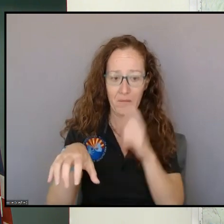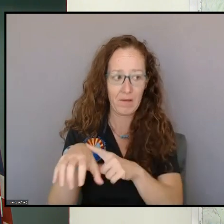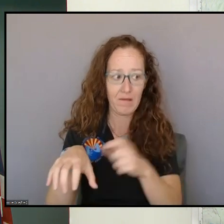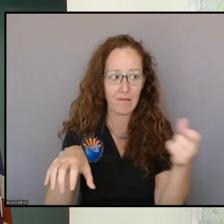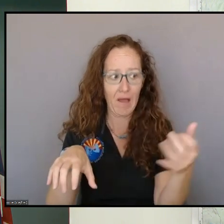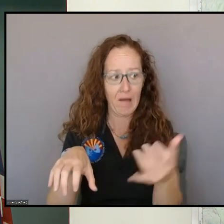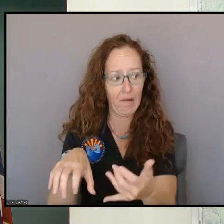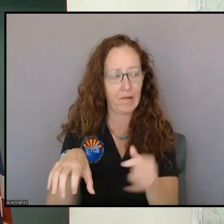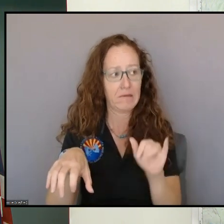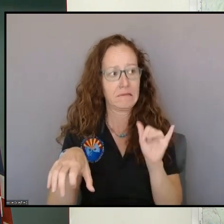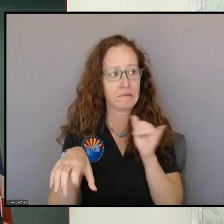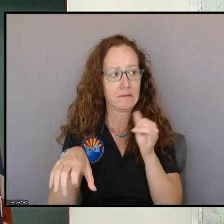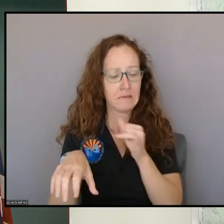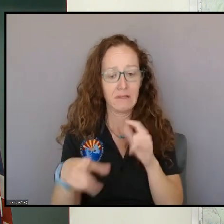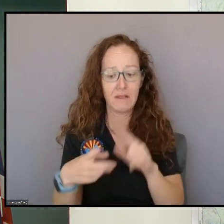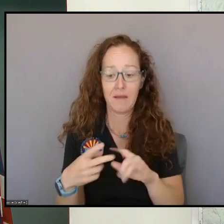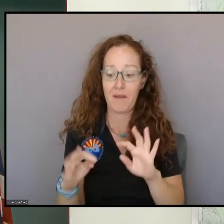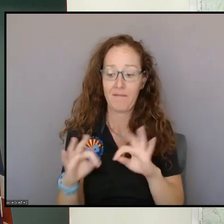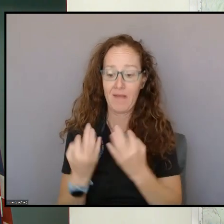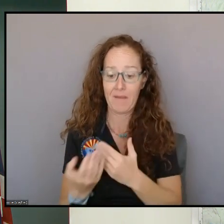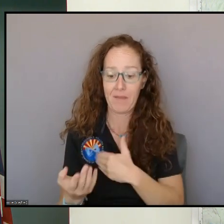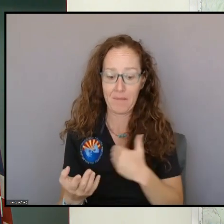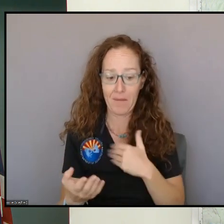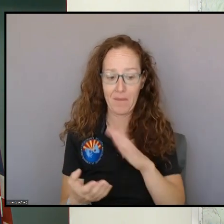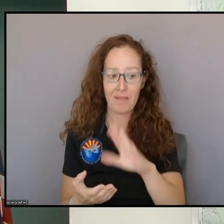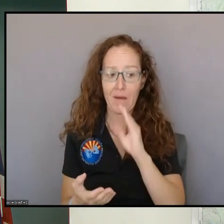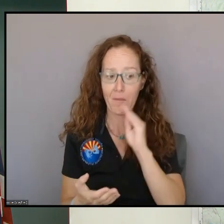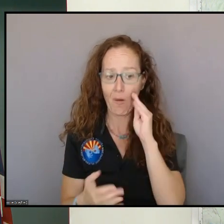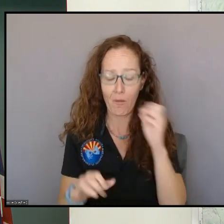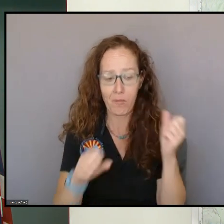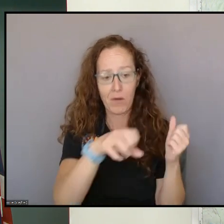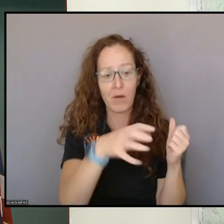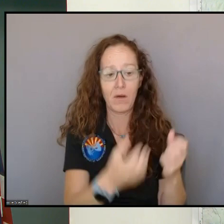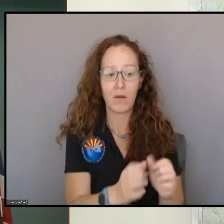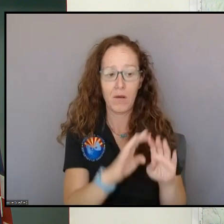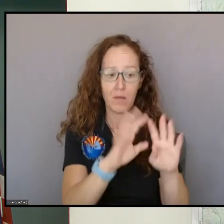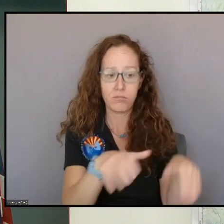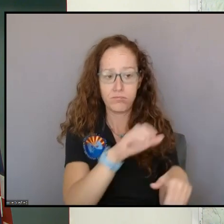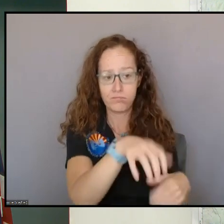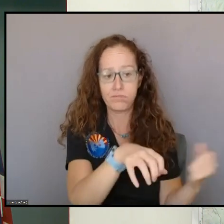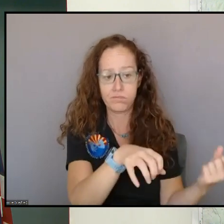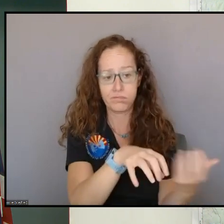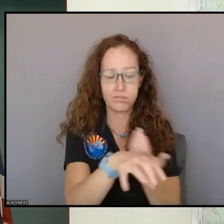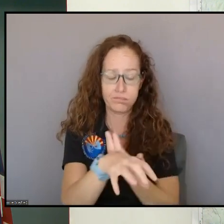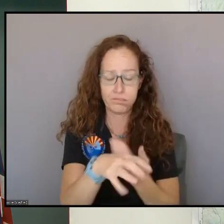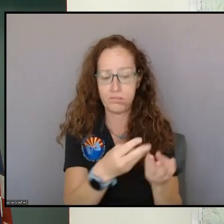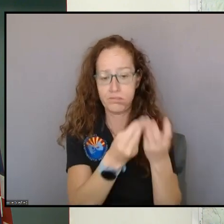for me, it's really important that we take the time to